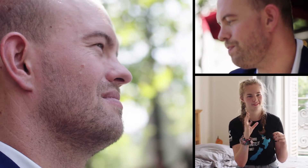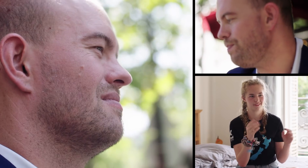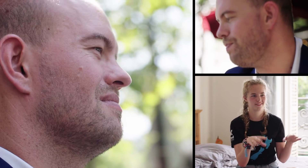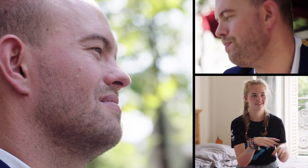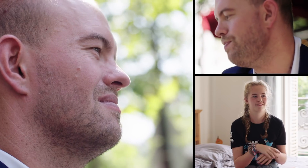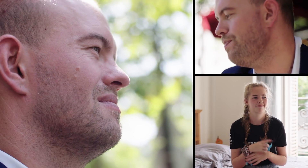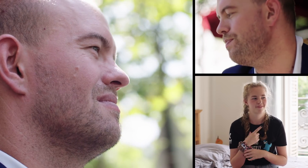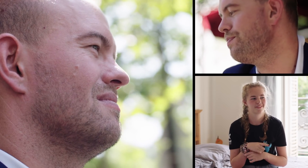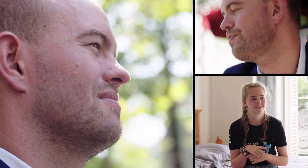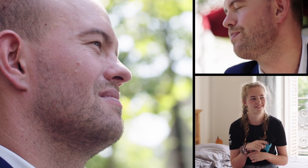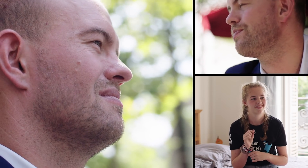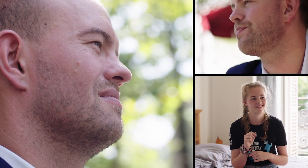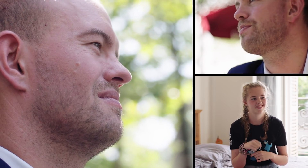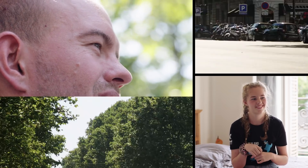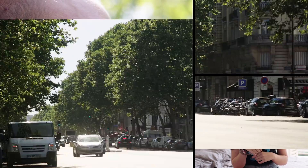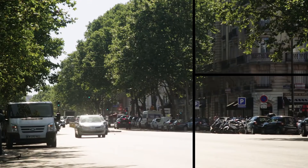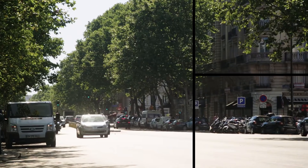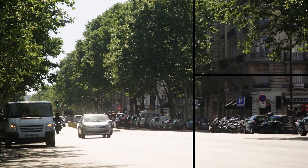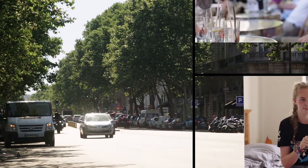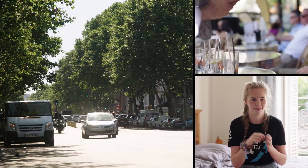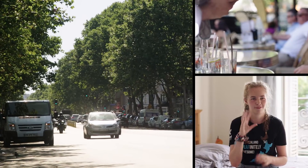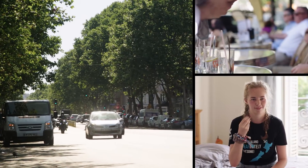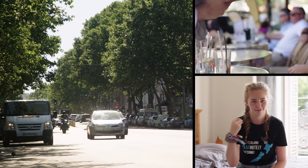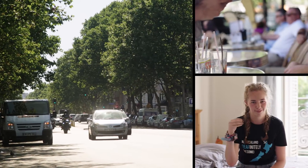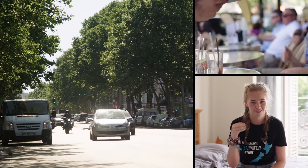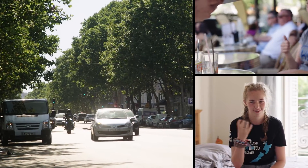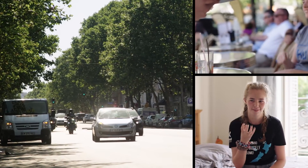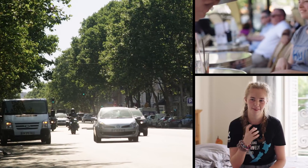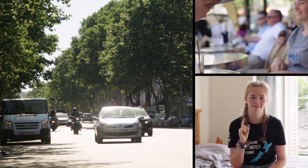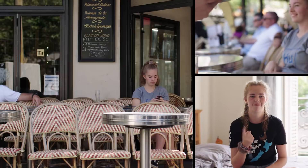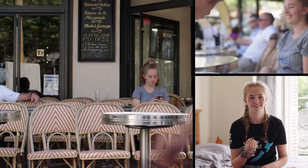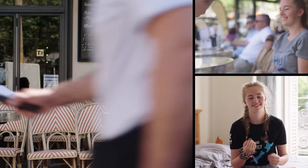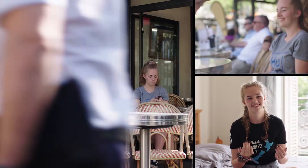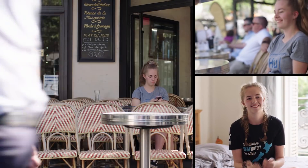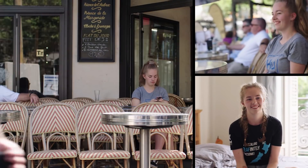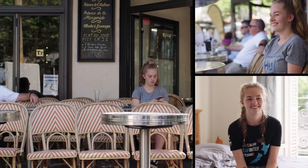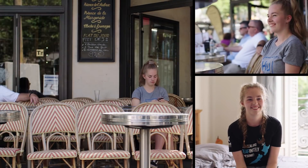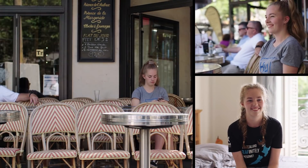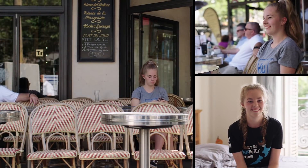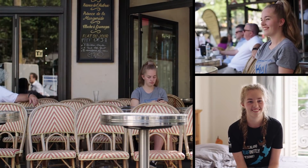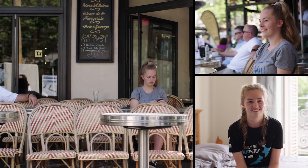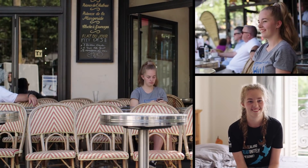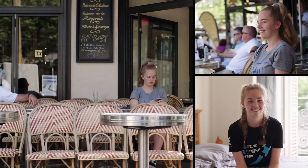I mean, it might be a little bit hard because he's the WFD Youth Section President.